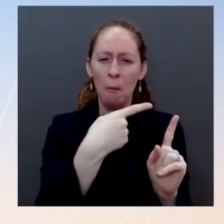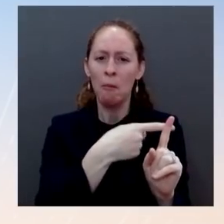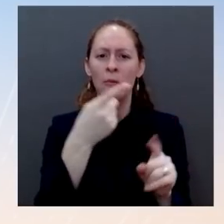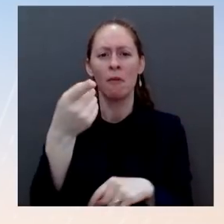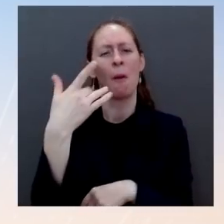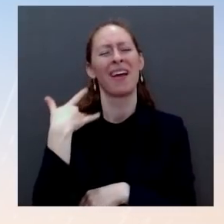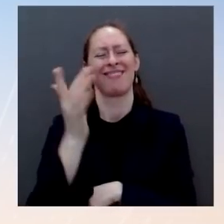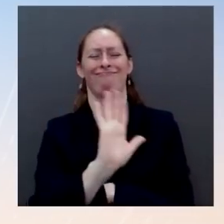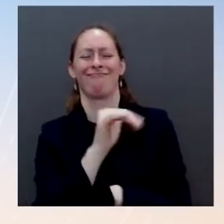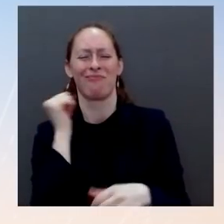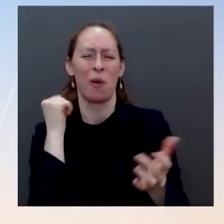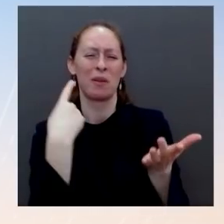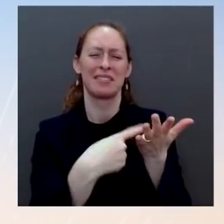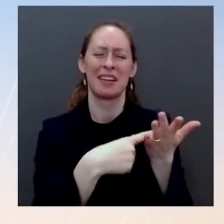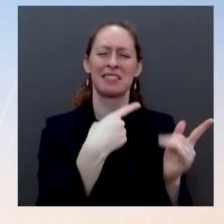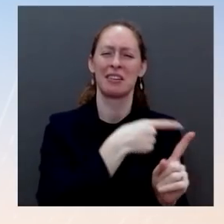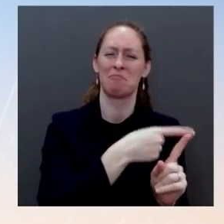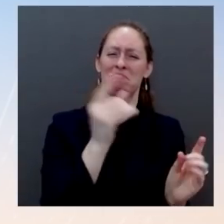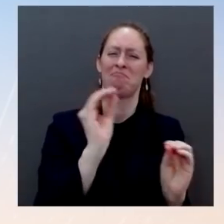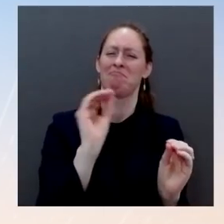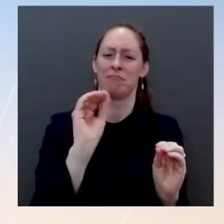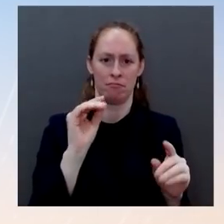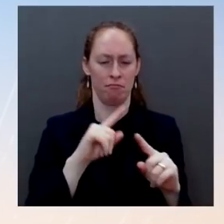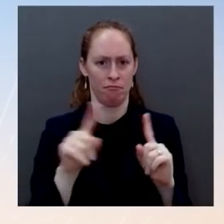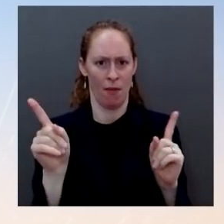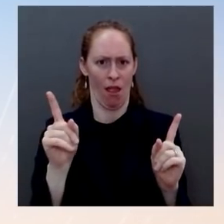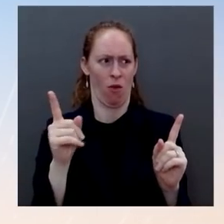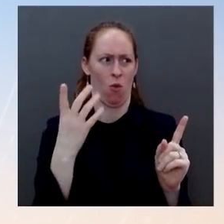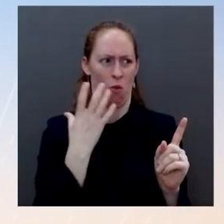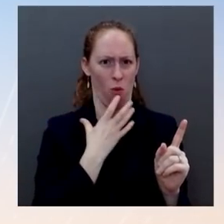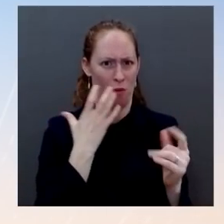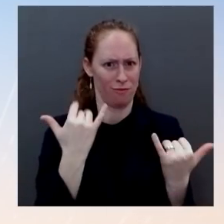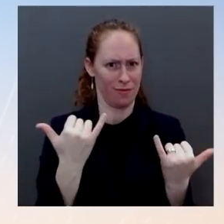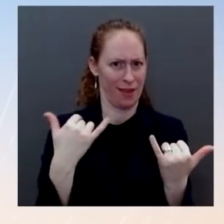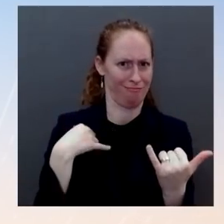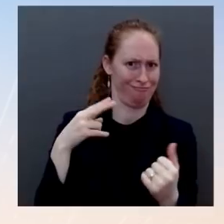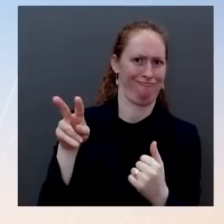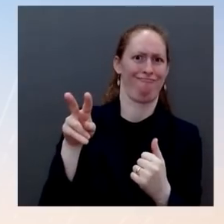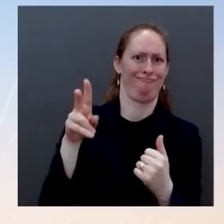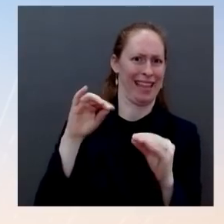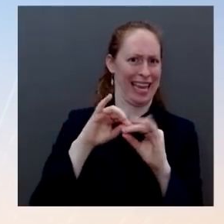So I'm just wondering why he didn't deliver this kind of speech before today --